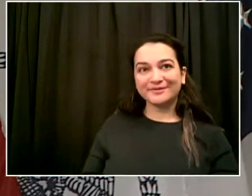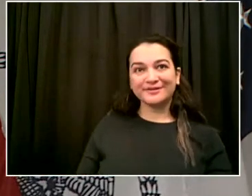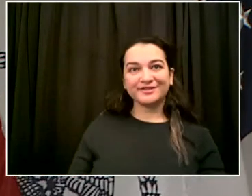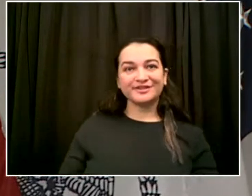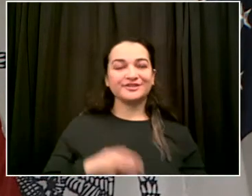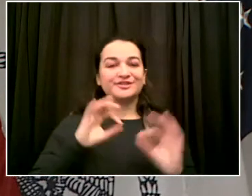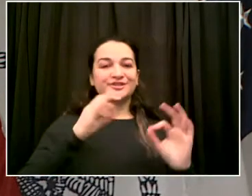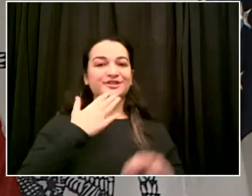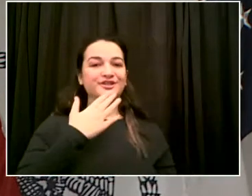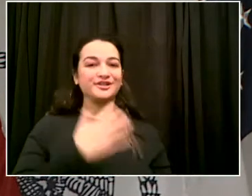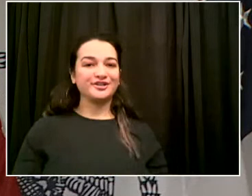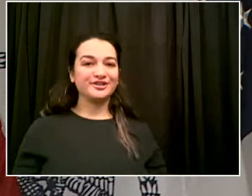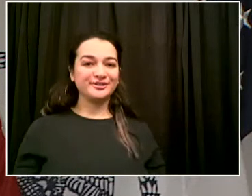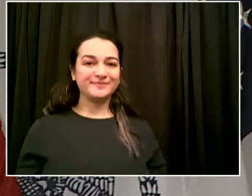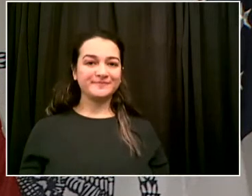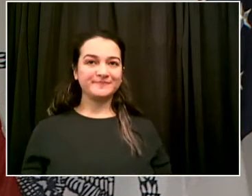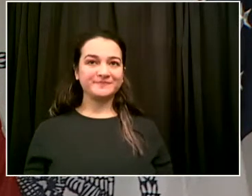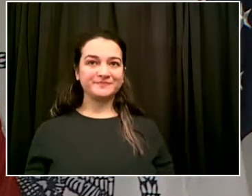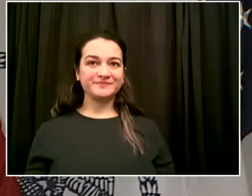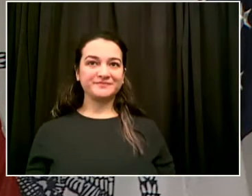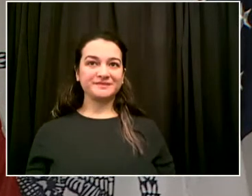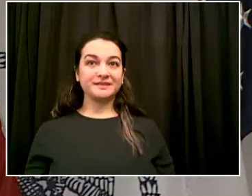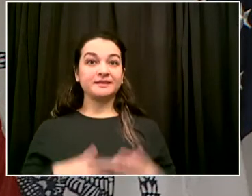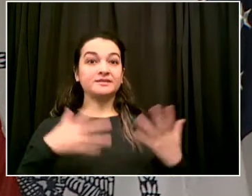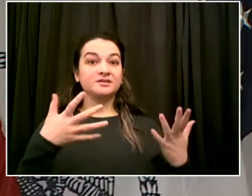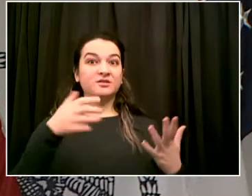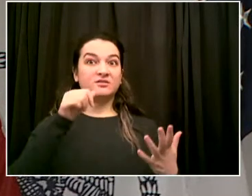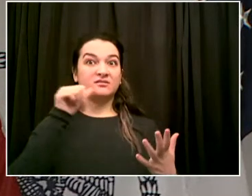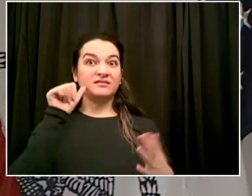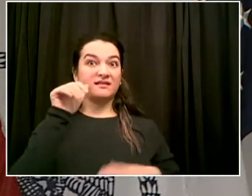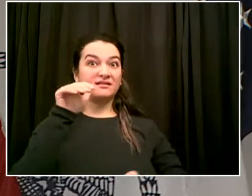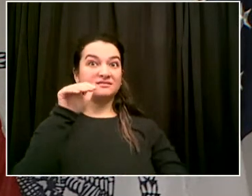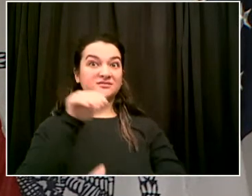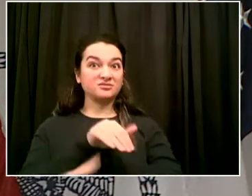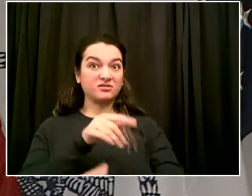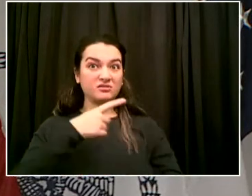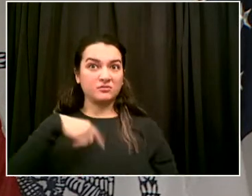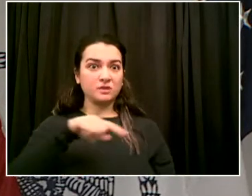DOINN TGODAY? Reporter: I AADM OIOING WELEL. L THANK YOU.